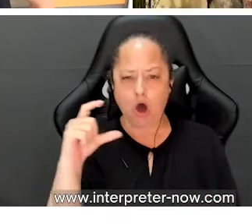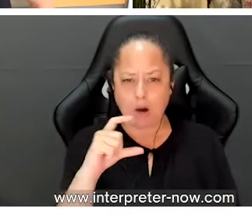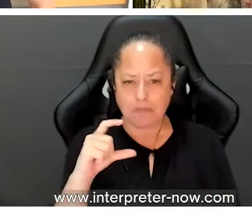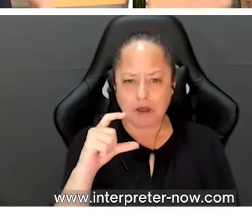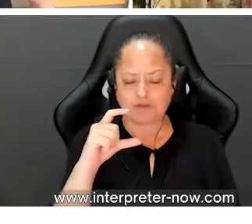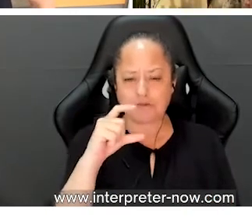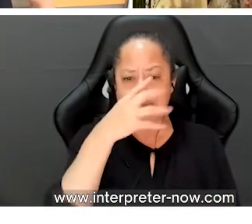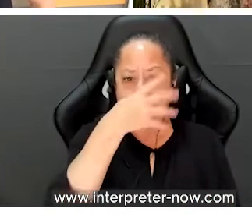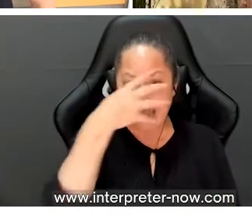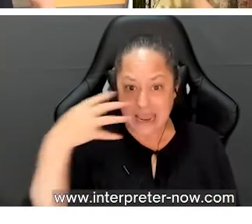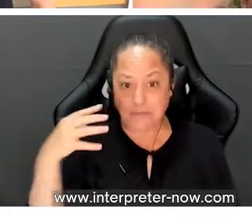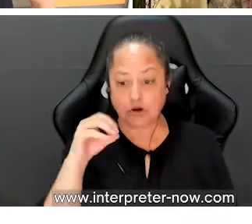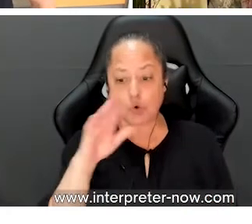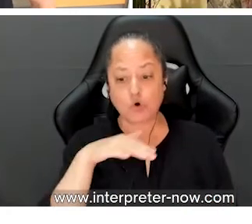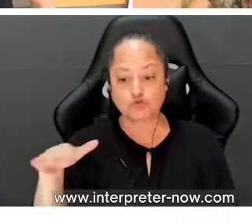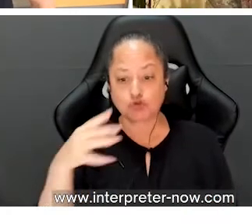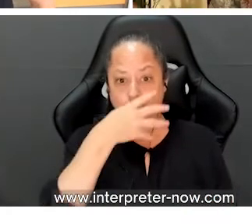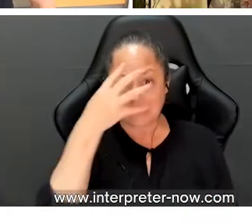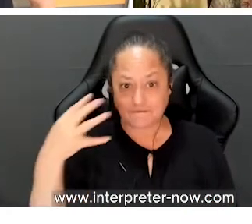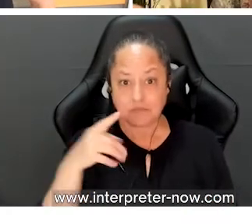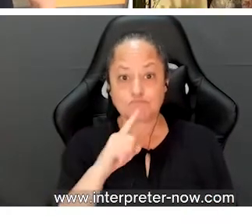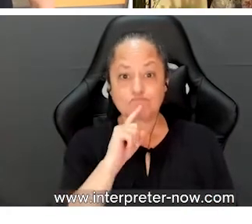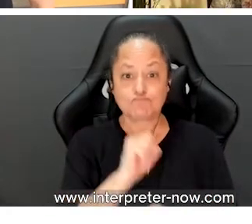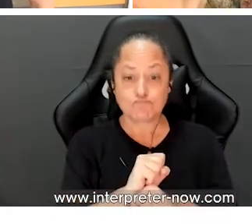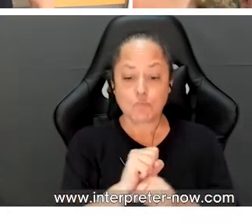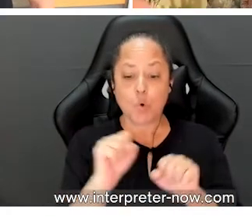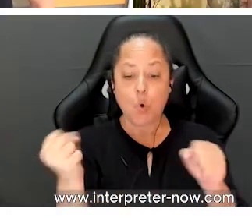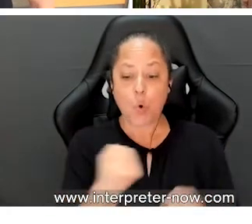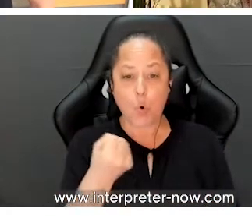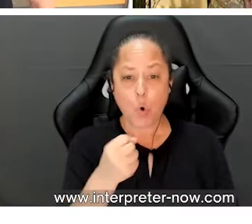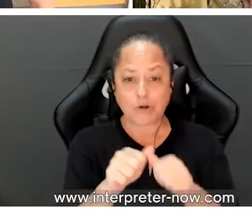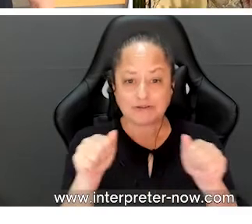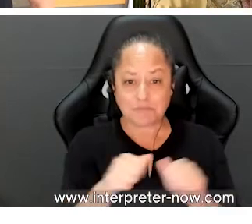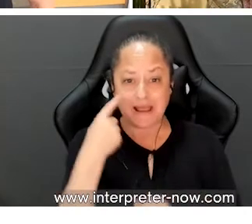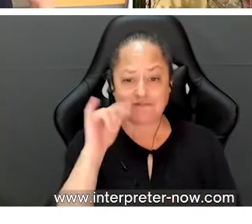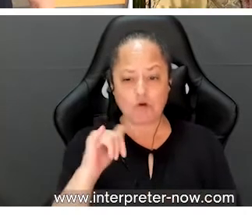But however, if they are, you can, like, hold space for that as well, right? We can balance those two things.